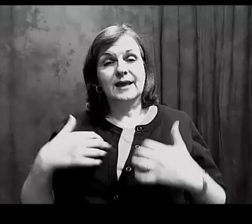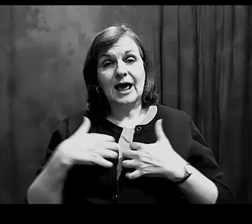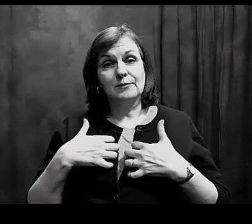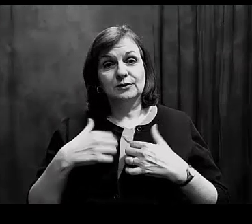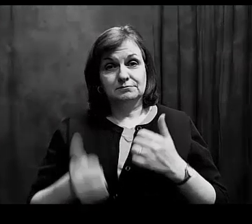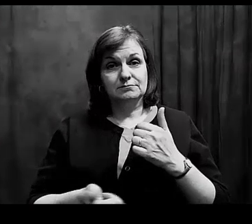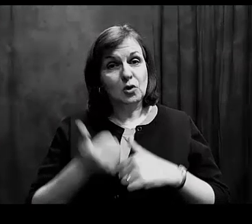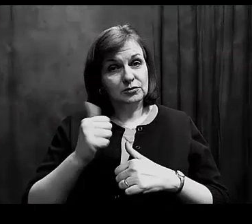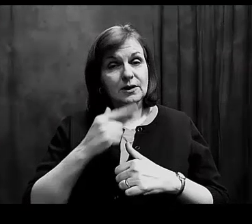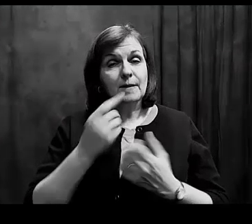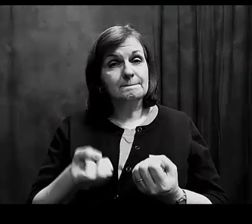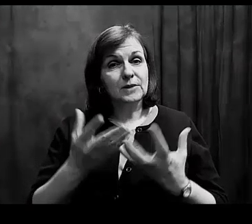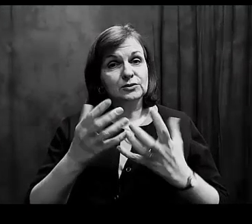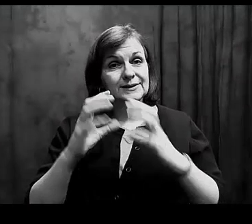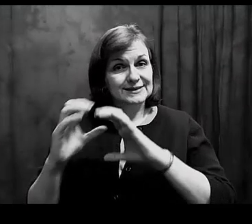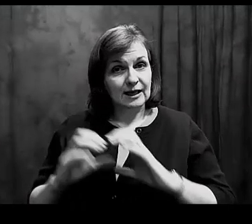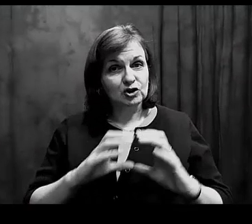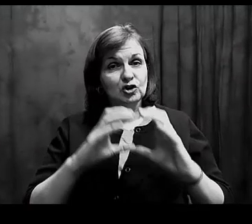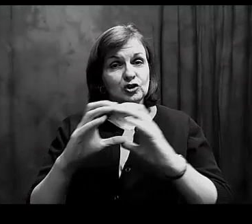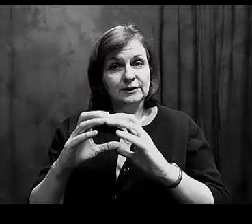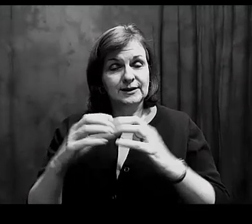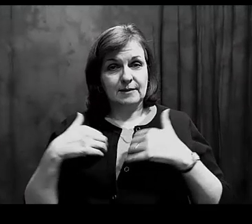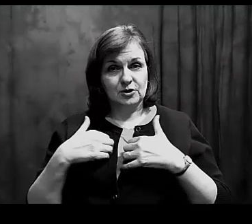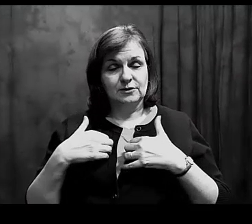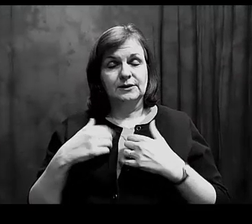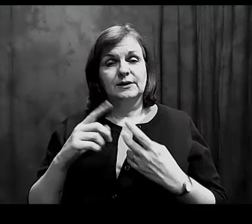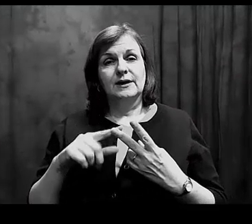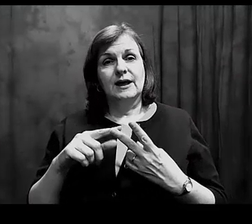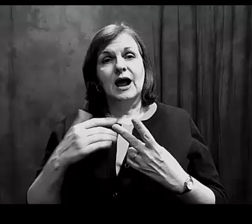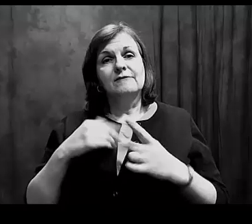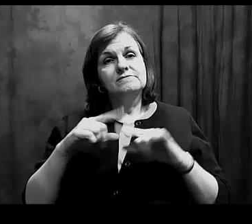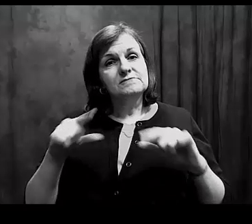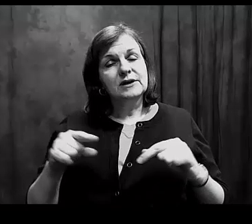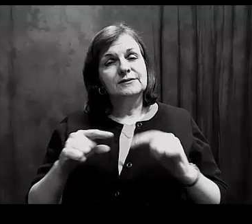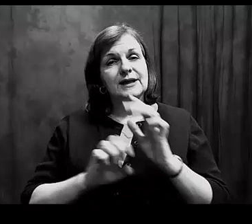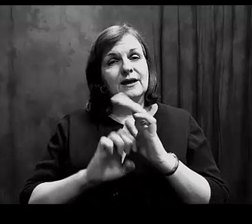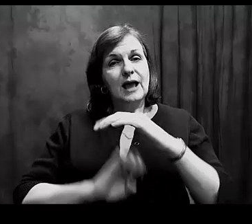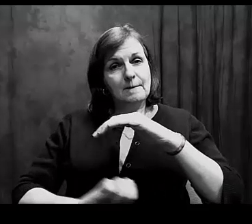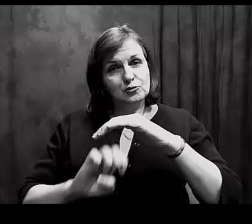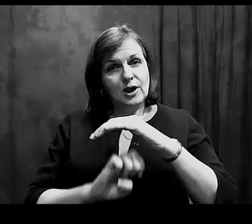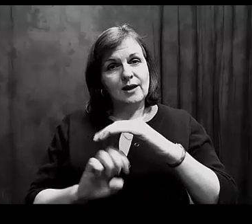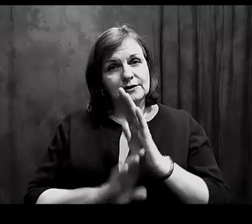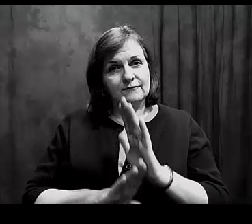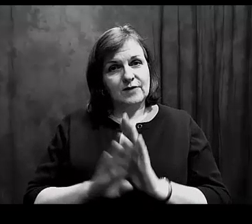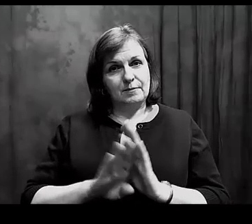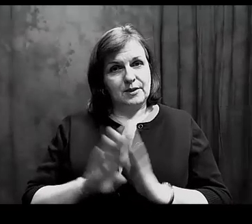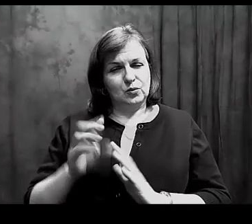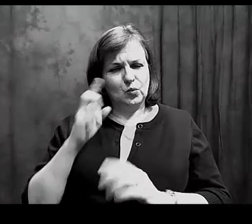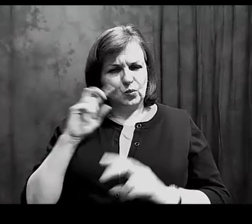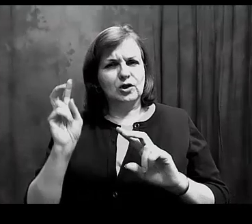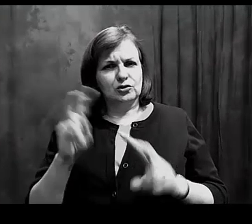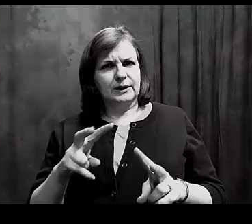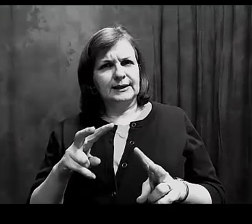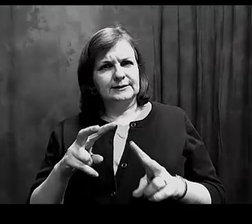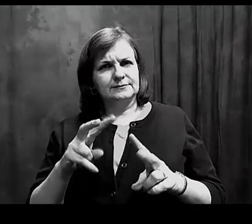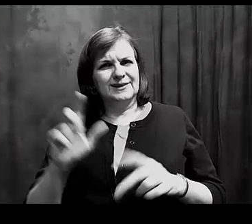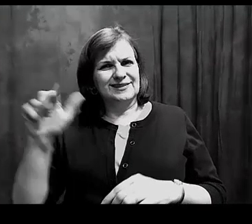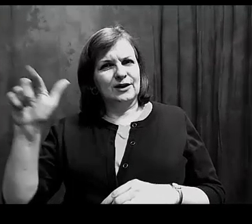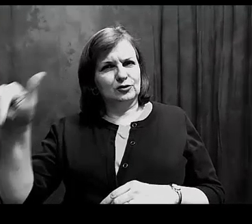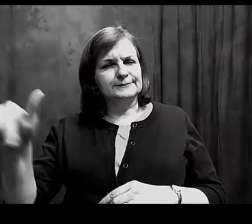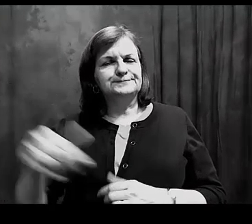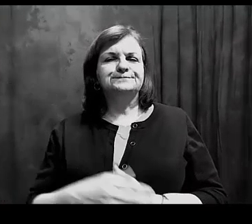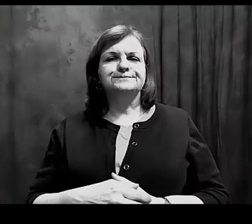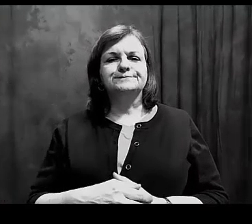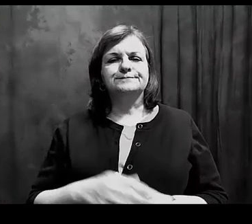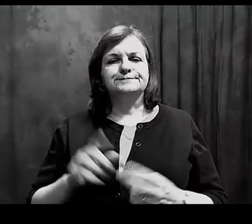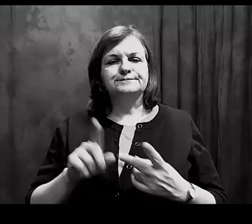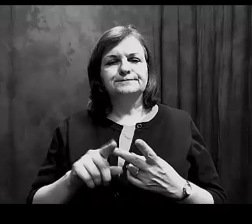so in general we look at animals is being multicellular -- they're going to exhibit different types of embryonic development